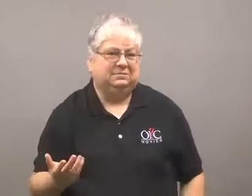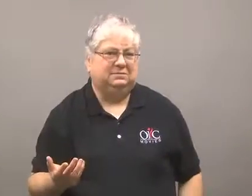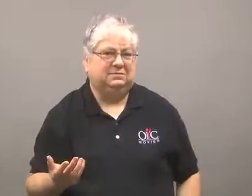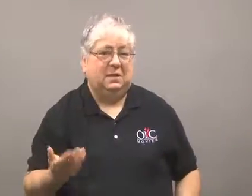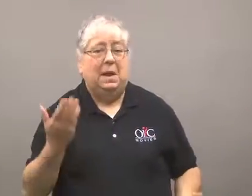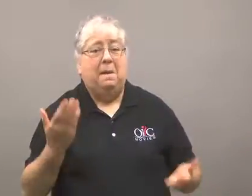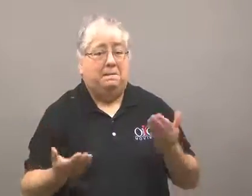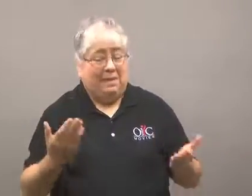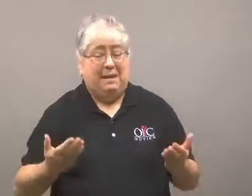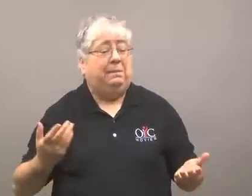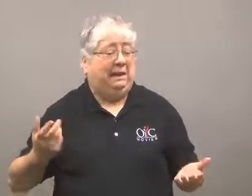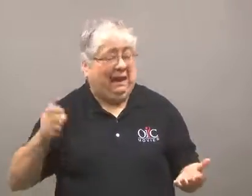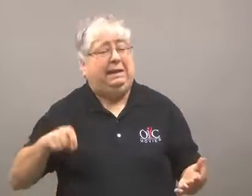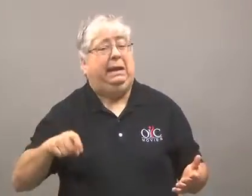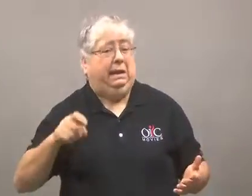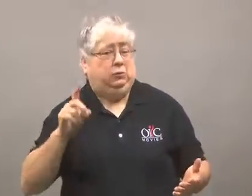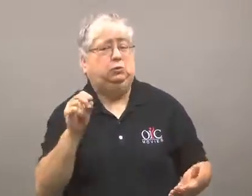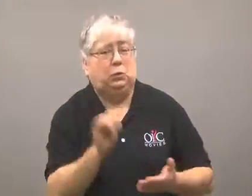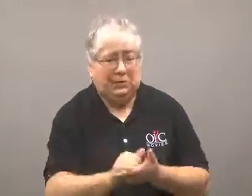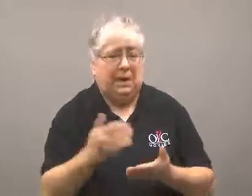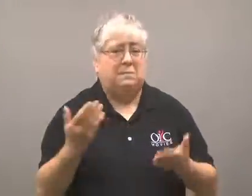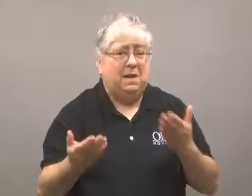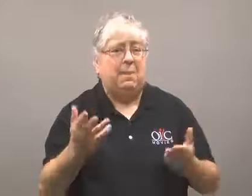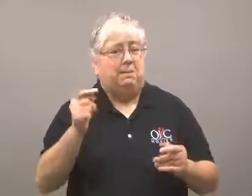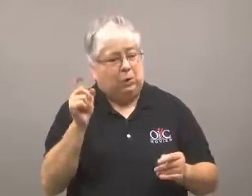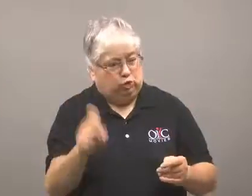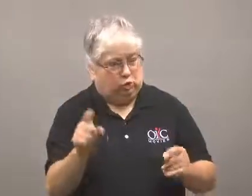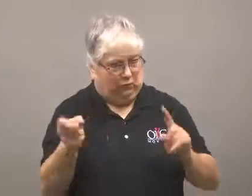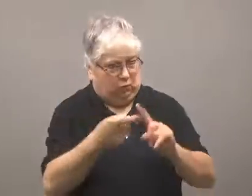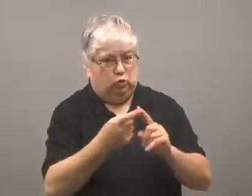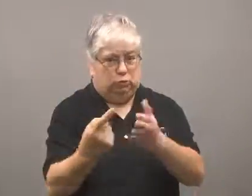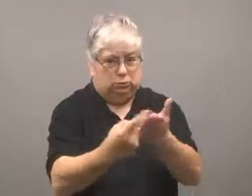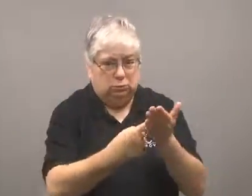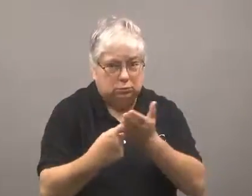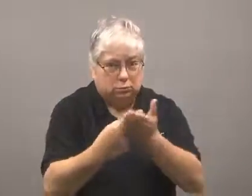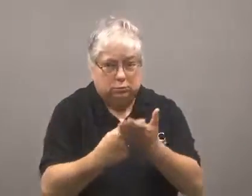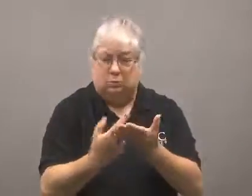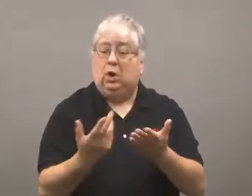There may be a need for it, but it should first be debated,